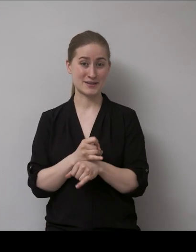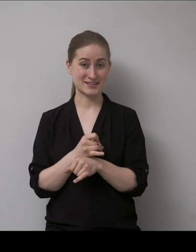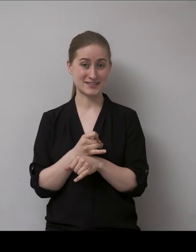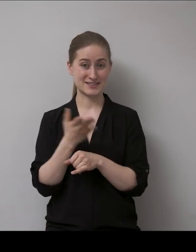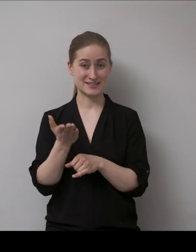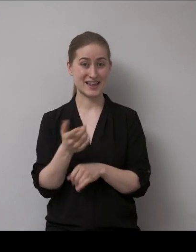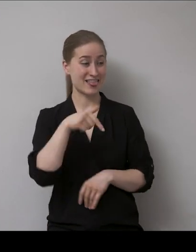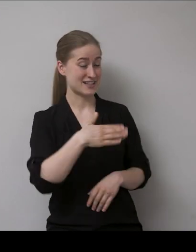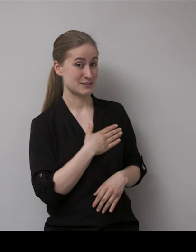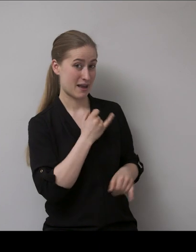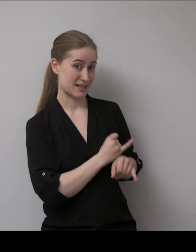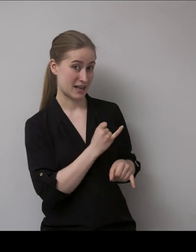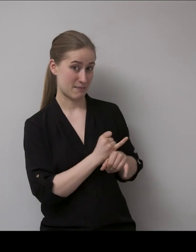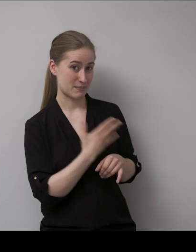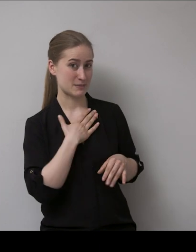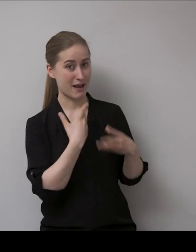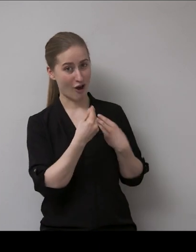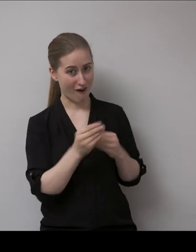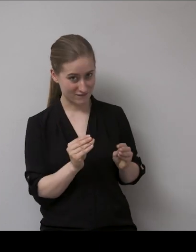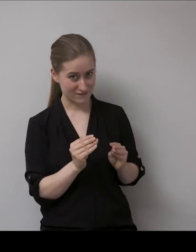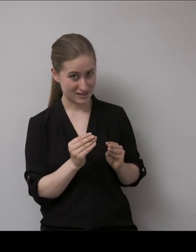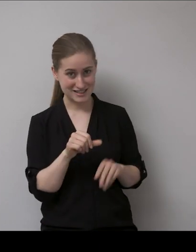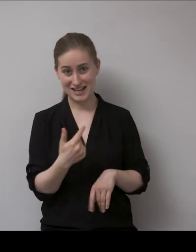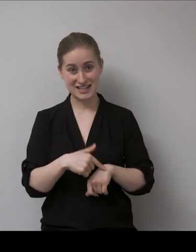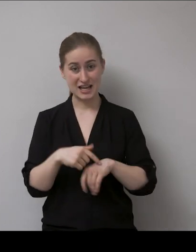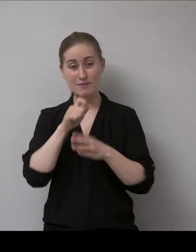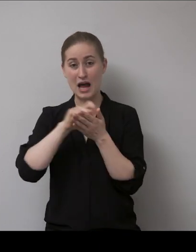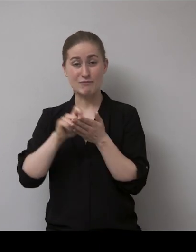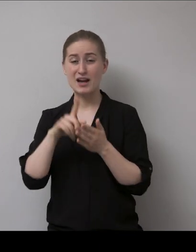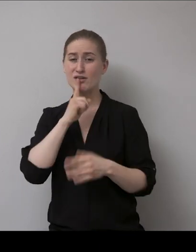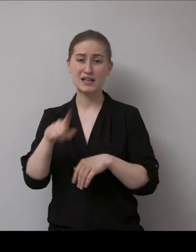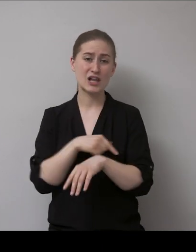This is my campus, my office, and any time I'm writing a really long paper,